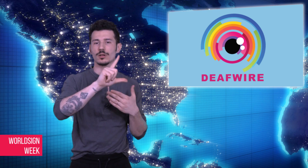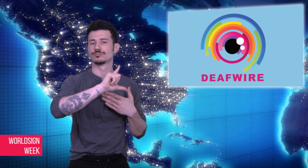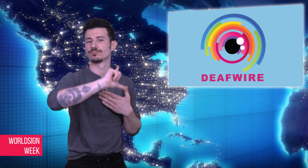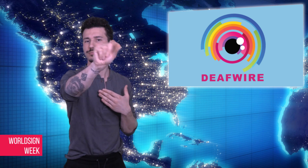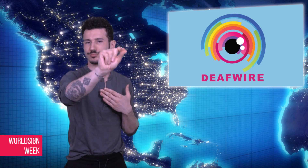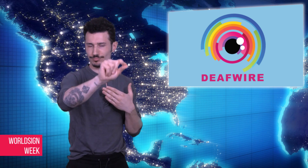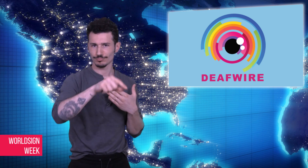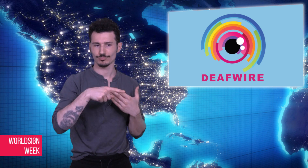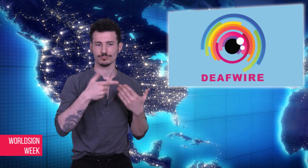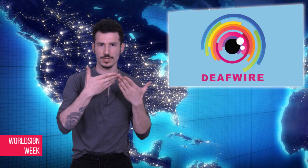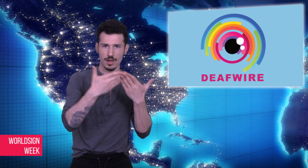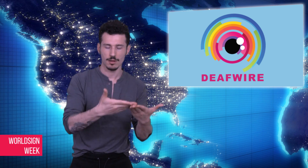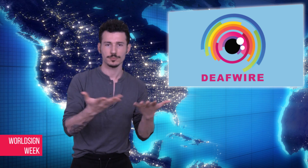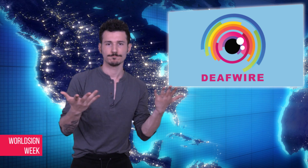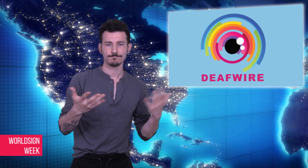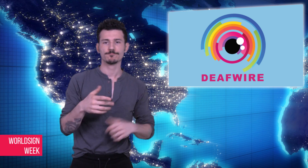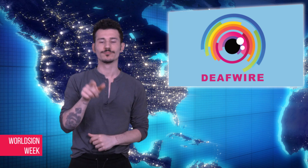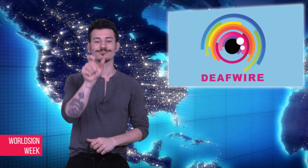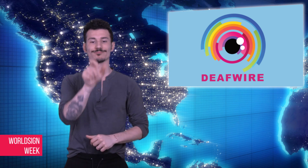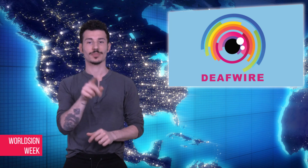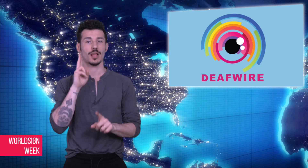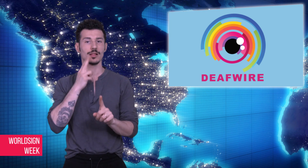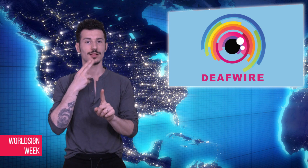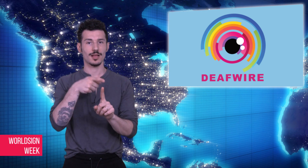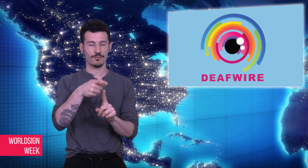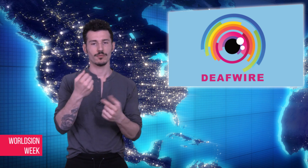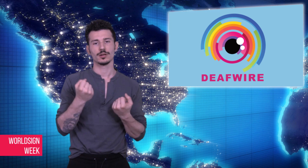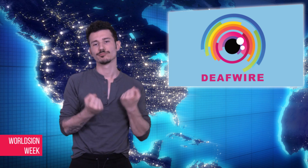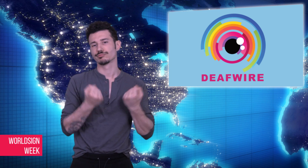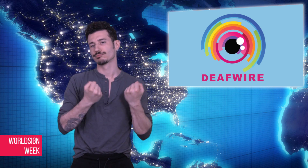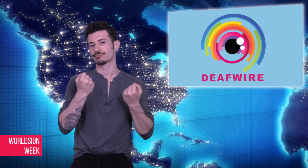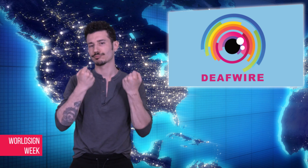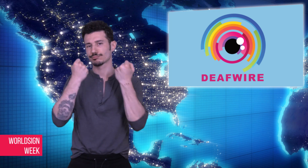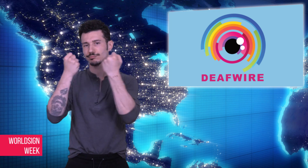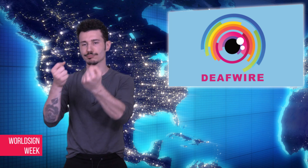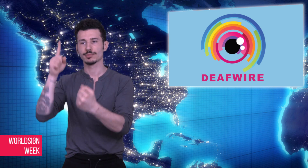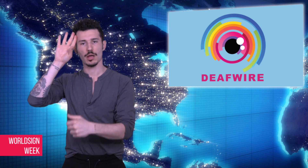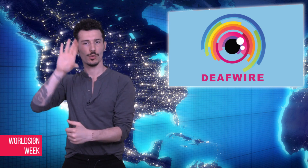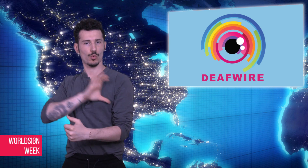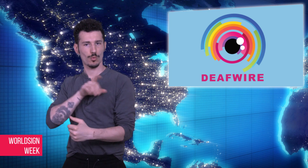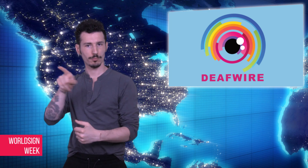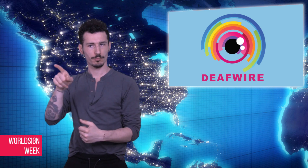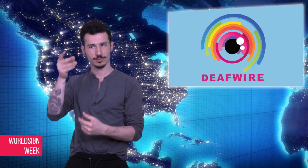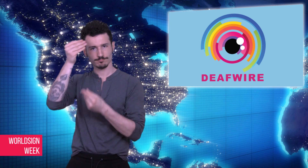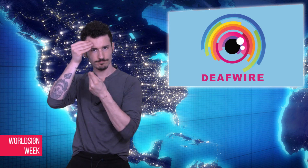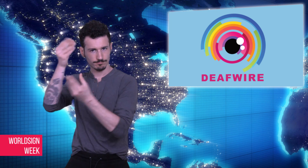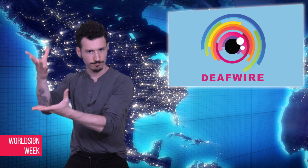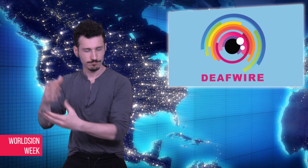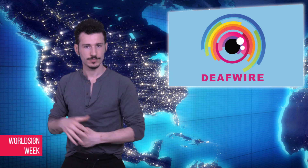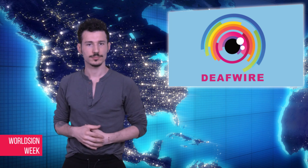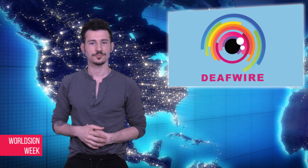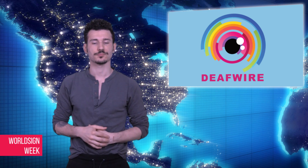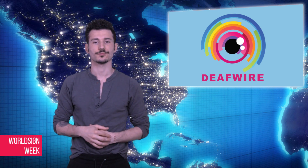intervened, the attackers abruptly left and Ron drove himself to the